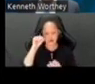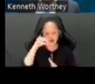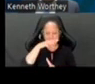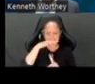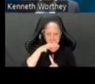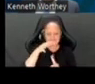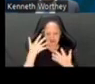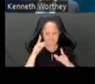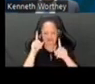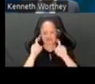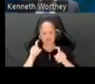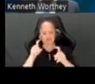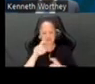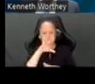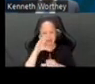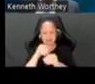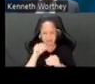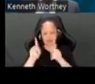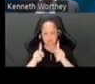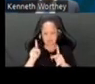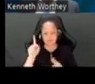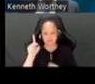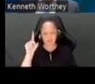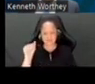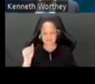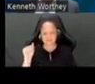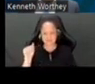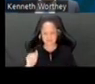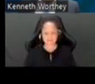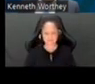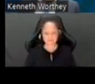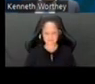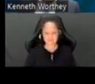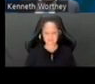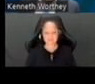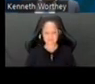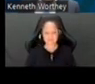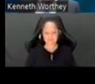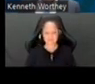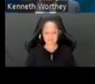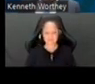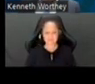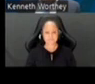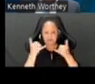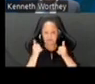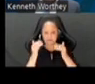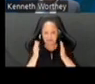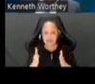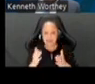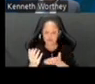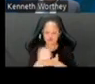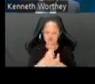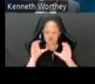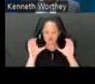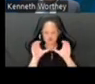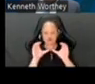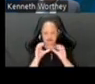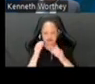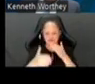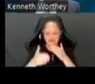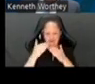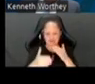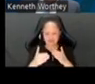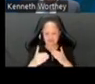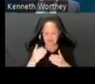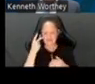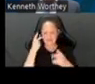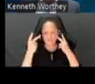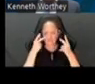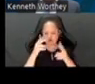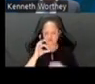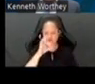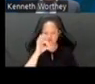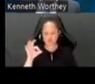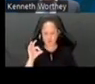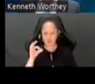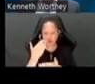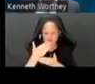with people with disabilities. Players can earn certificates of completion. If you are